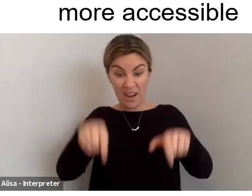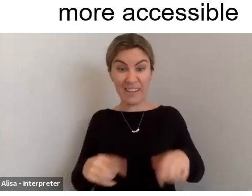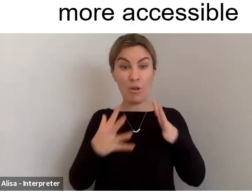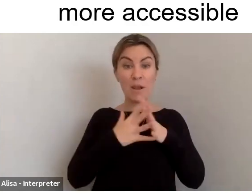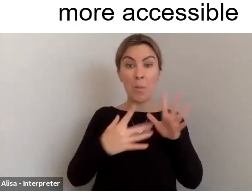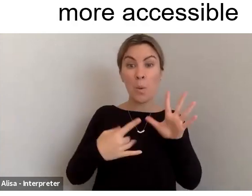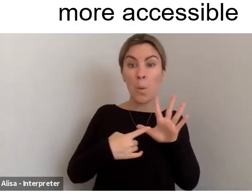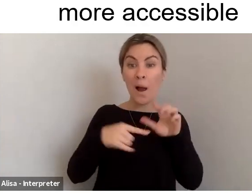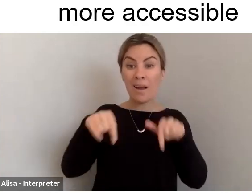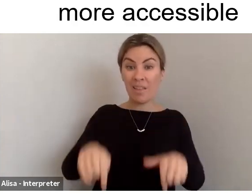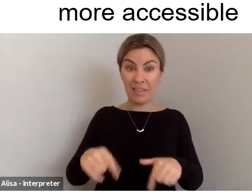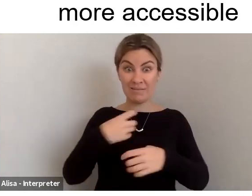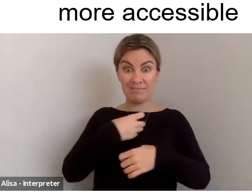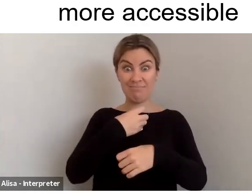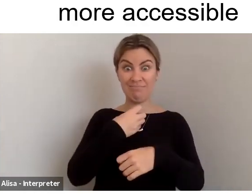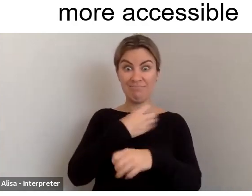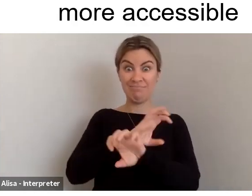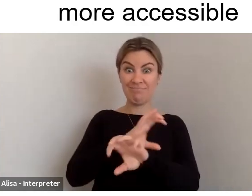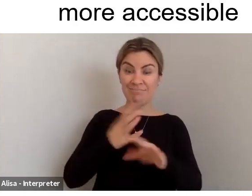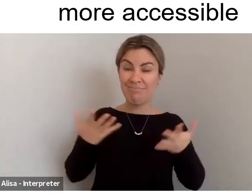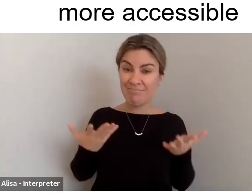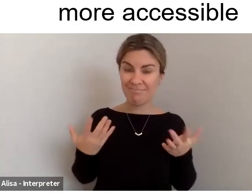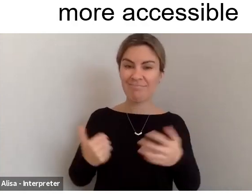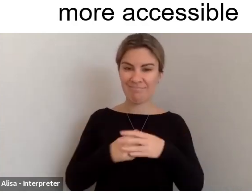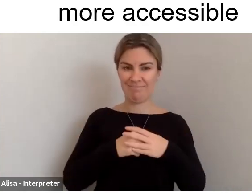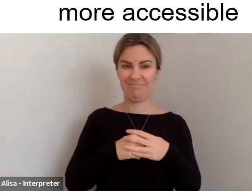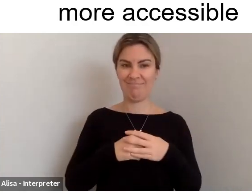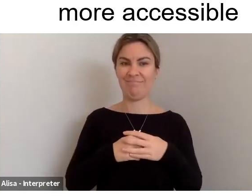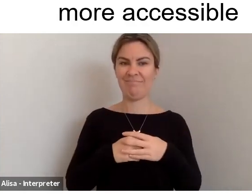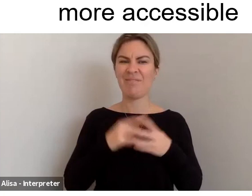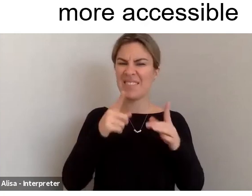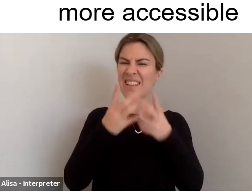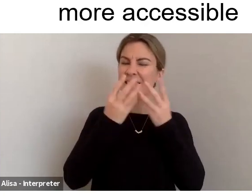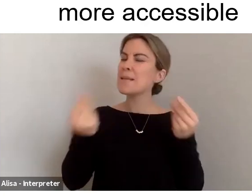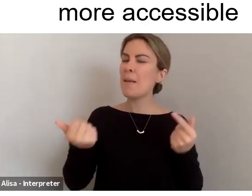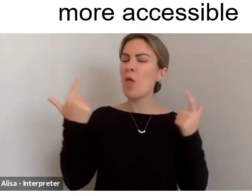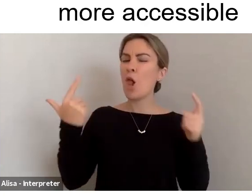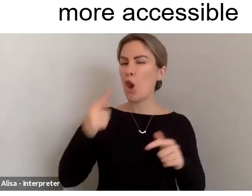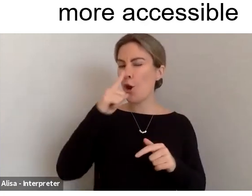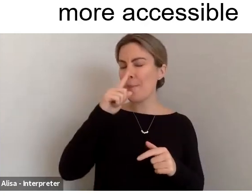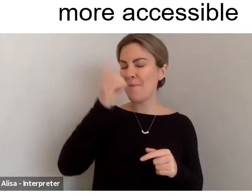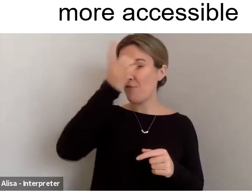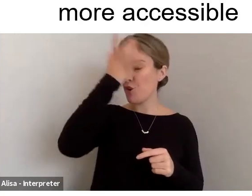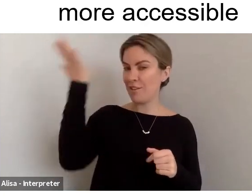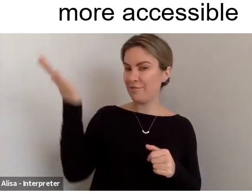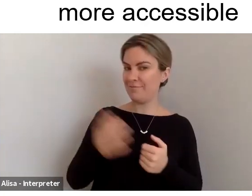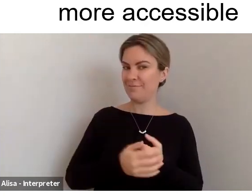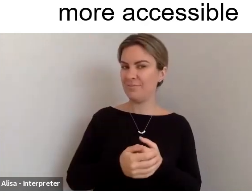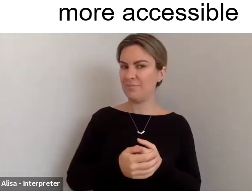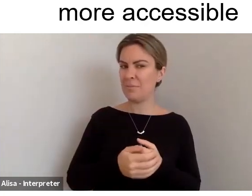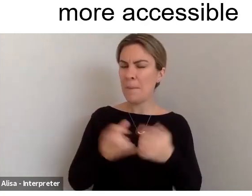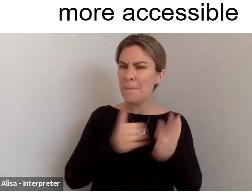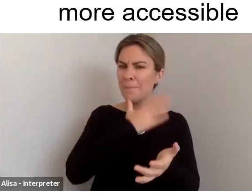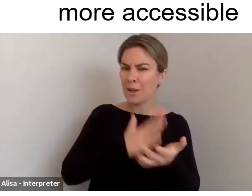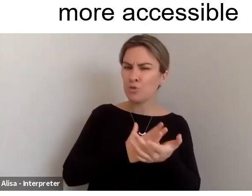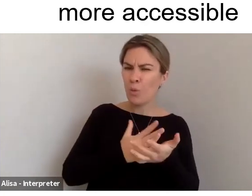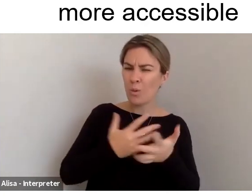Keep social media social force of it is about people and connecting.